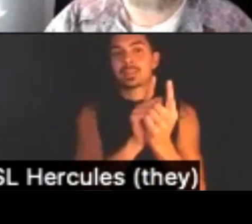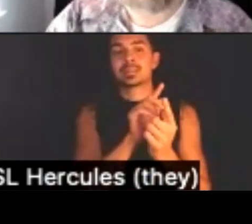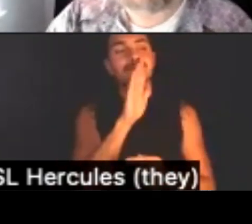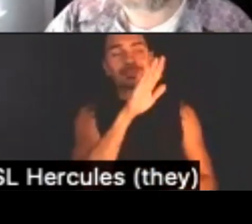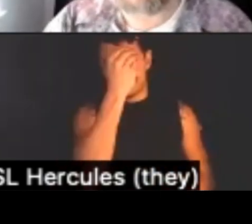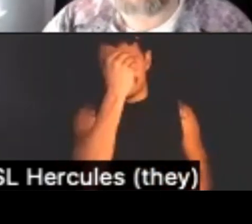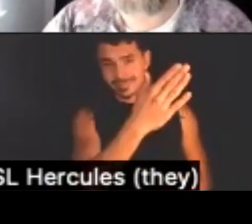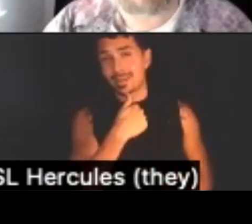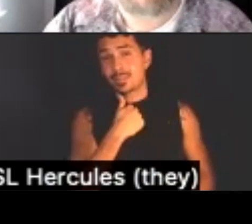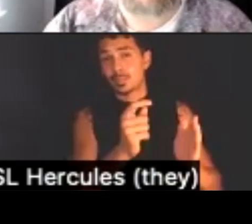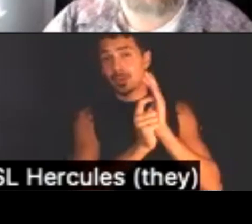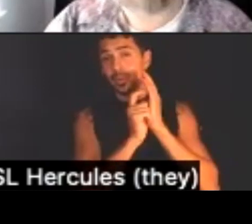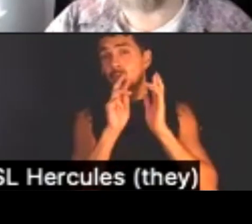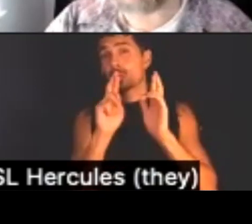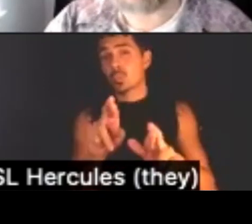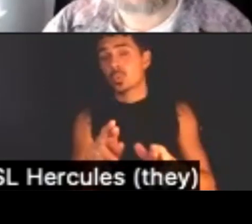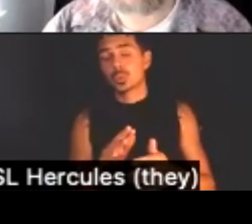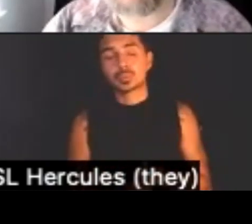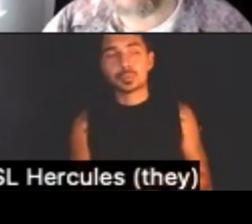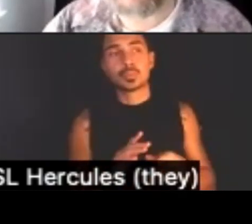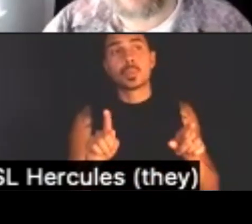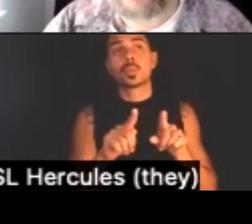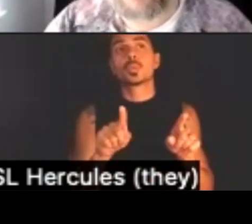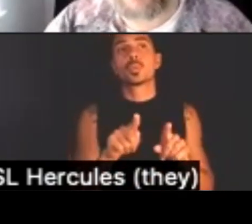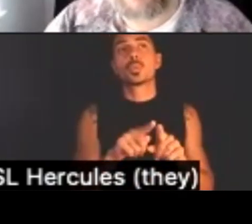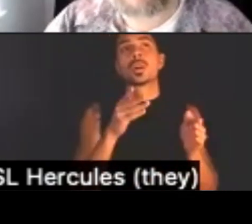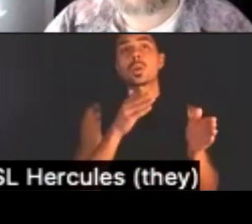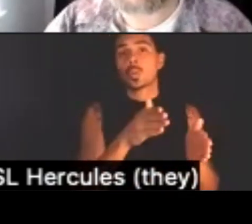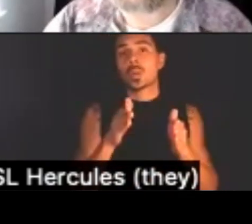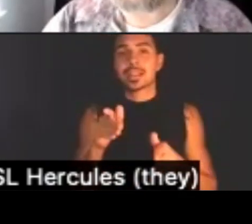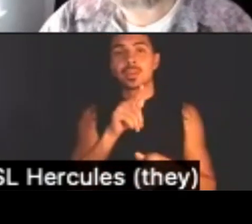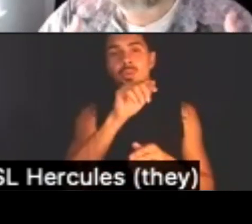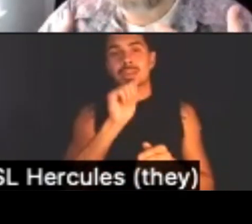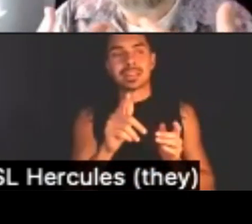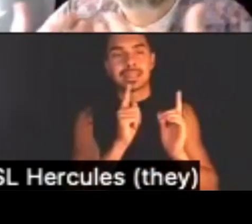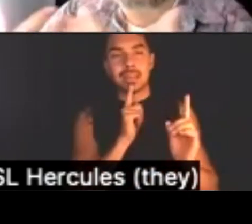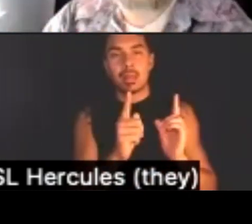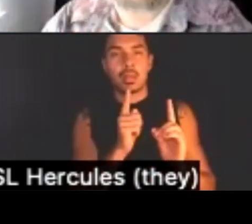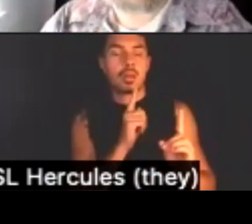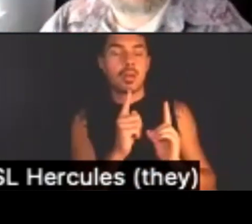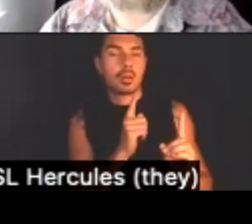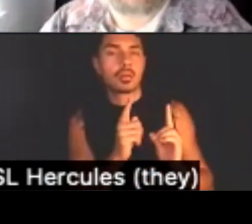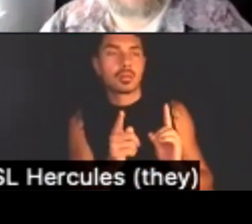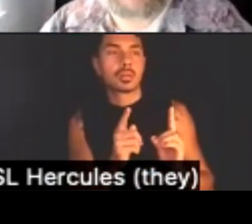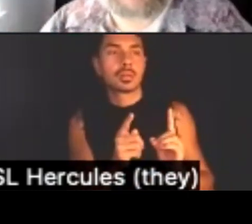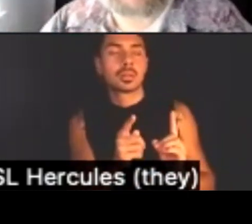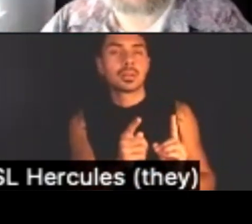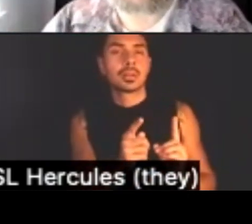Reminding them of ways that you can dialogue so that you can do what you need to do